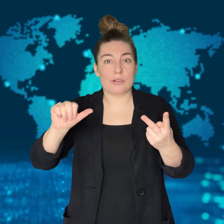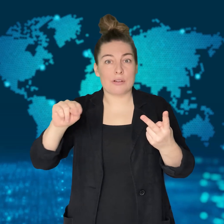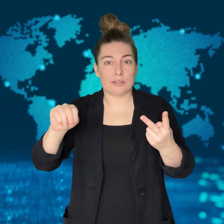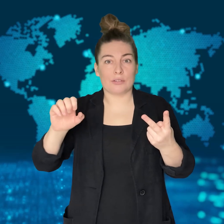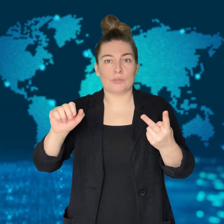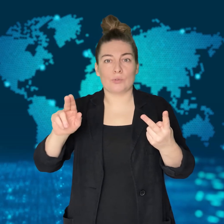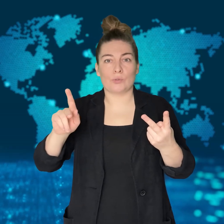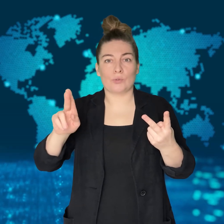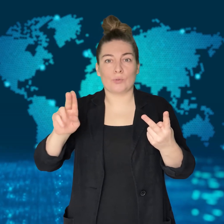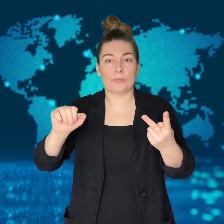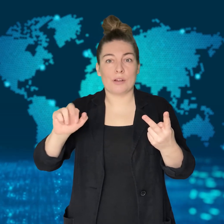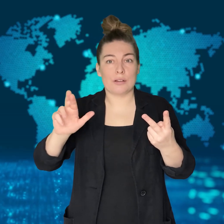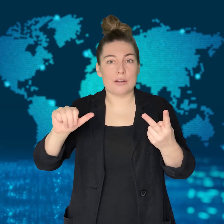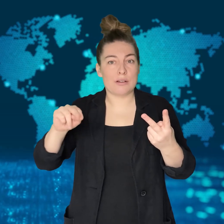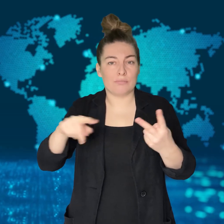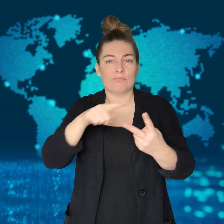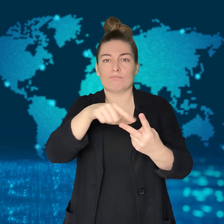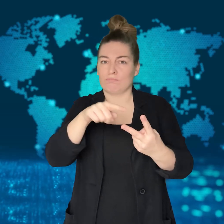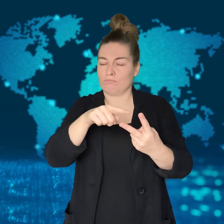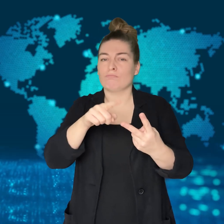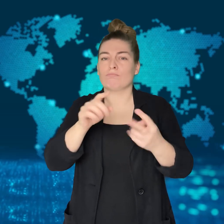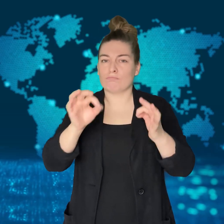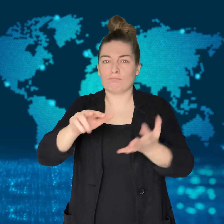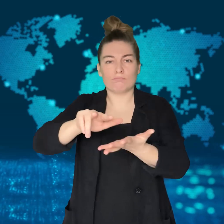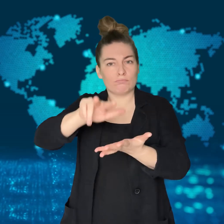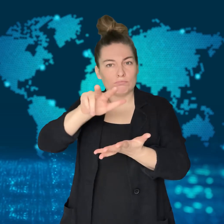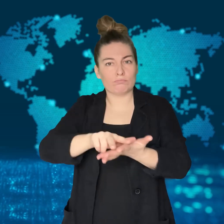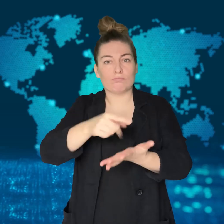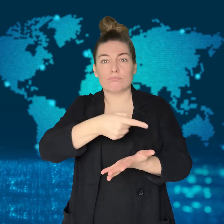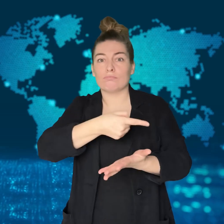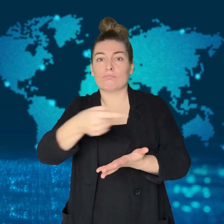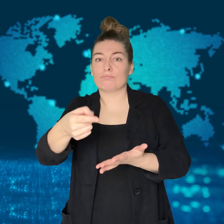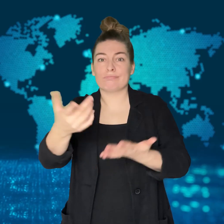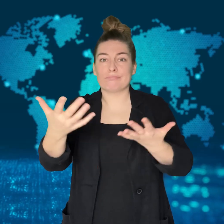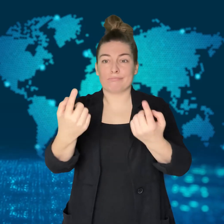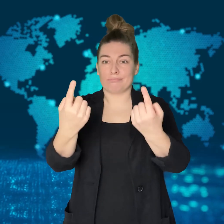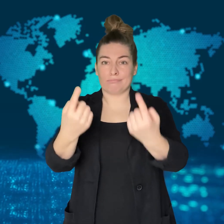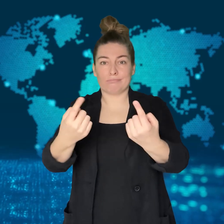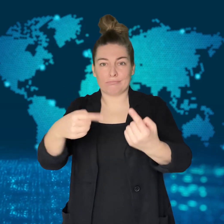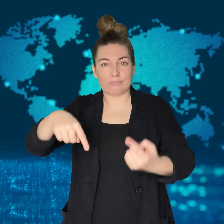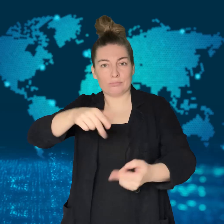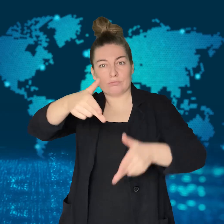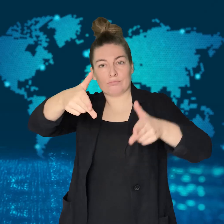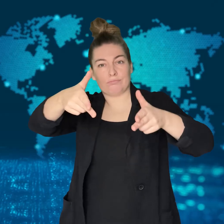Andrew Chan and Myuran Sukumaran,